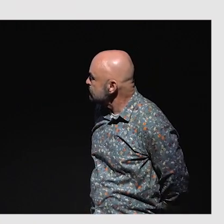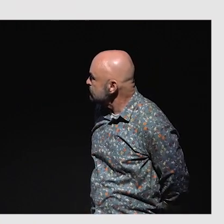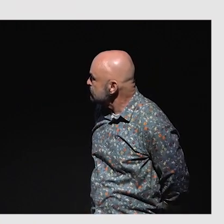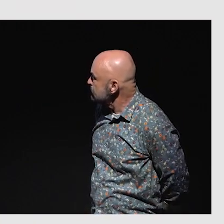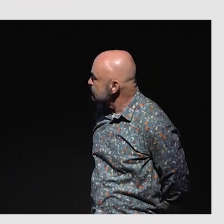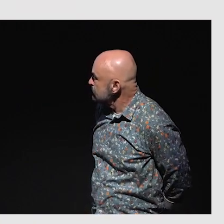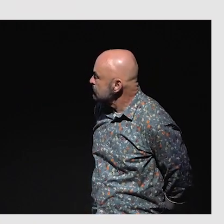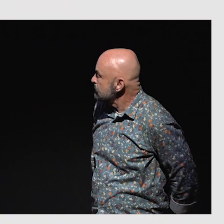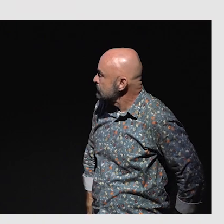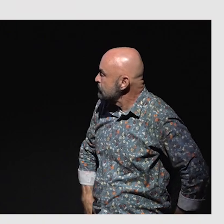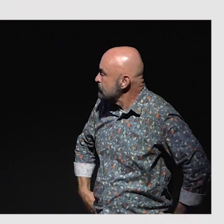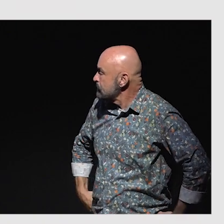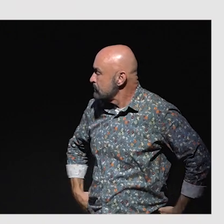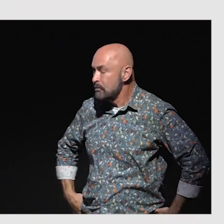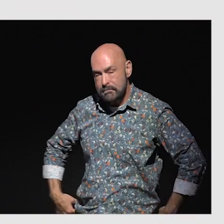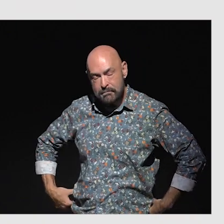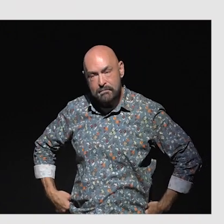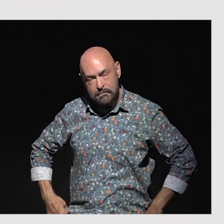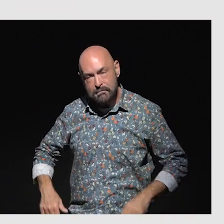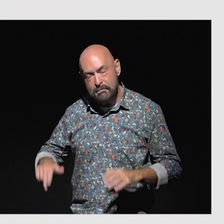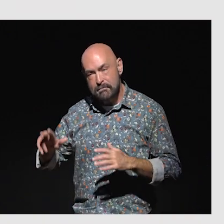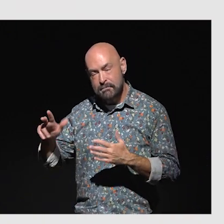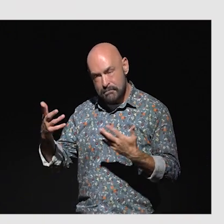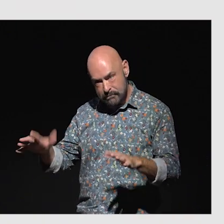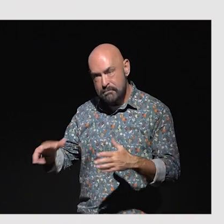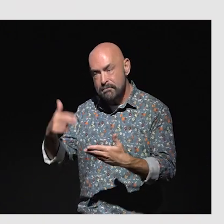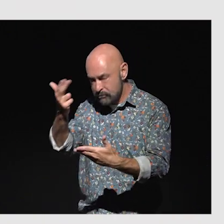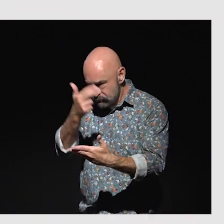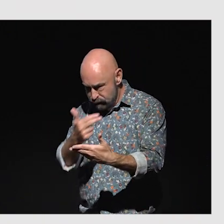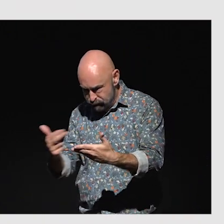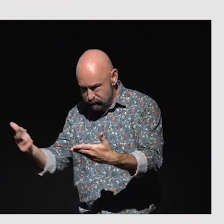Ingres had painted behind this figure of Norvins